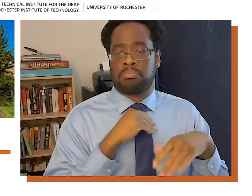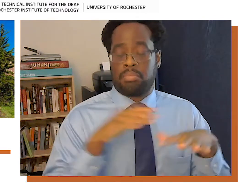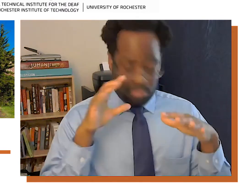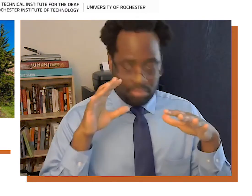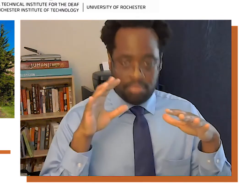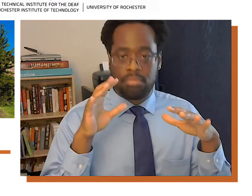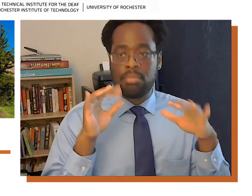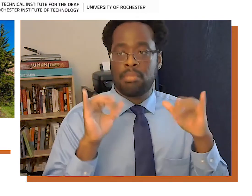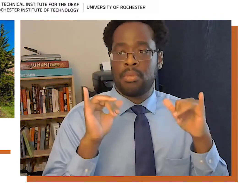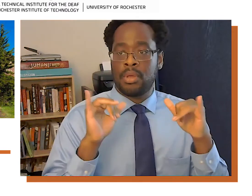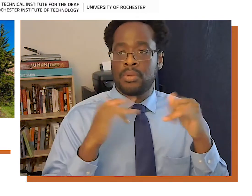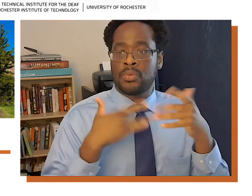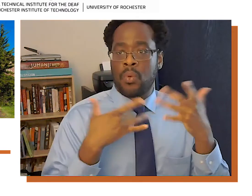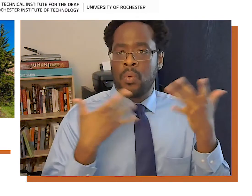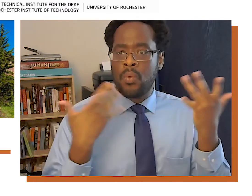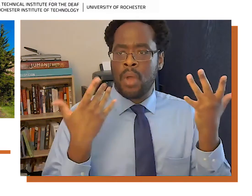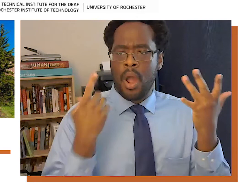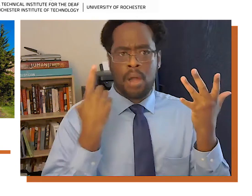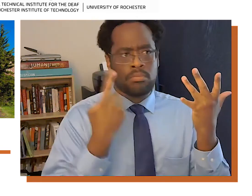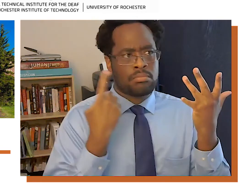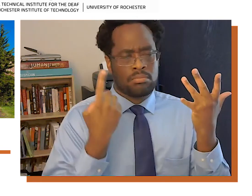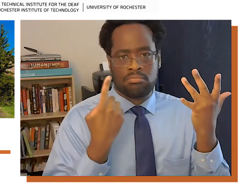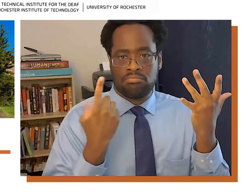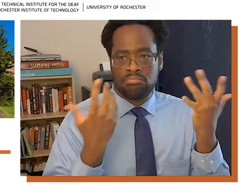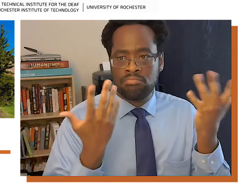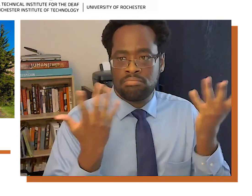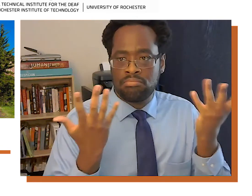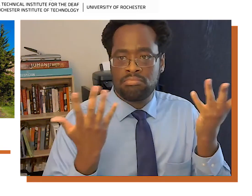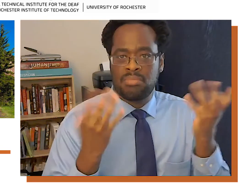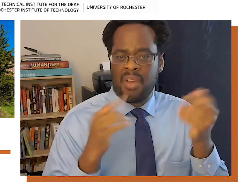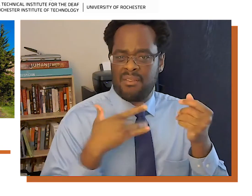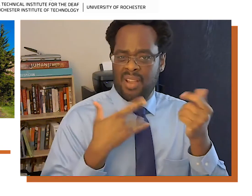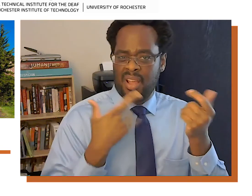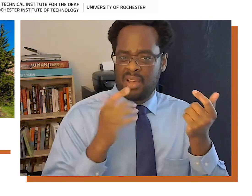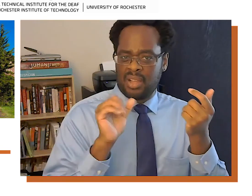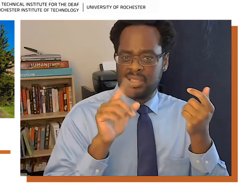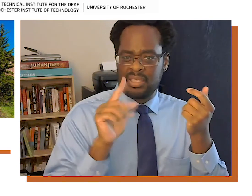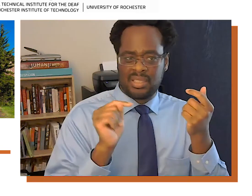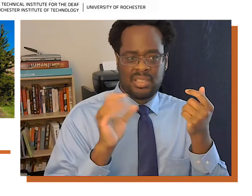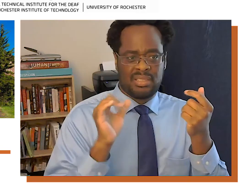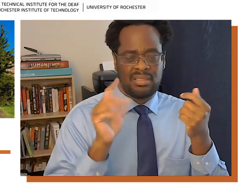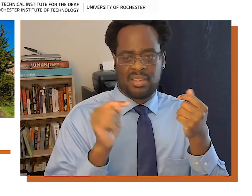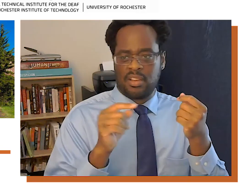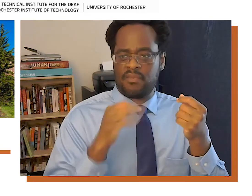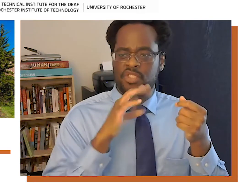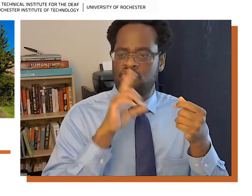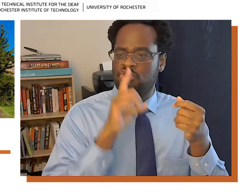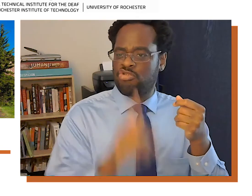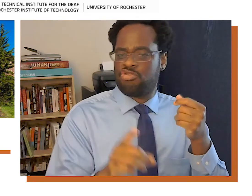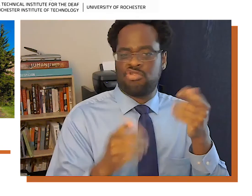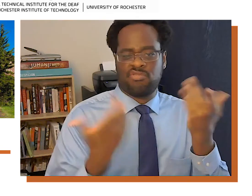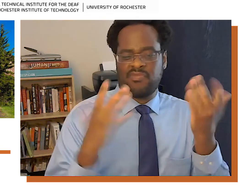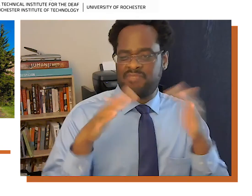and I was accepted to it, which was really surprising to me, despite my low SAT and ACT,